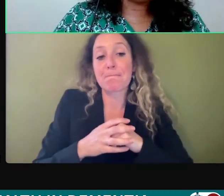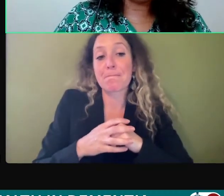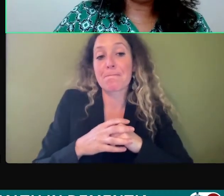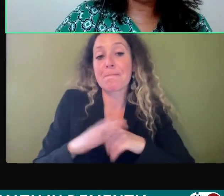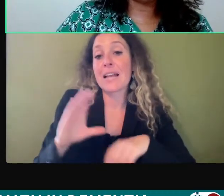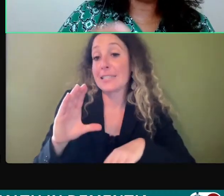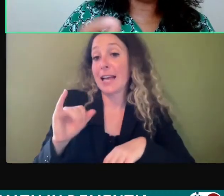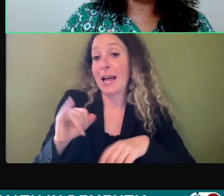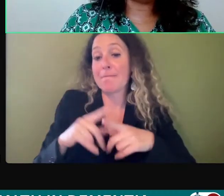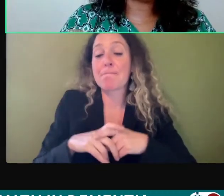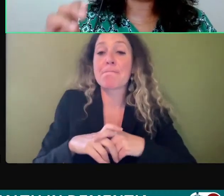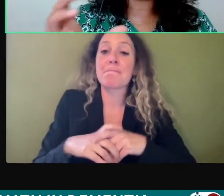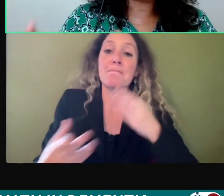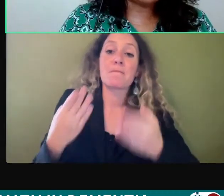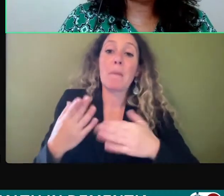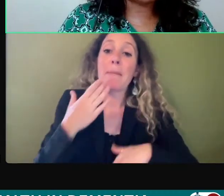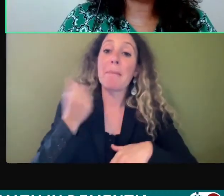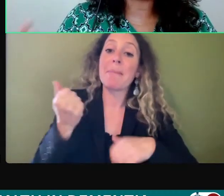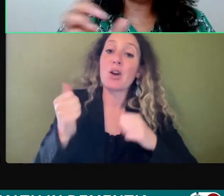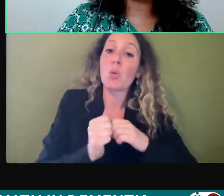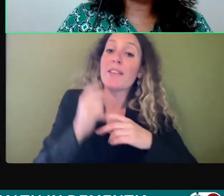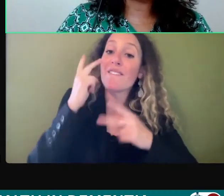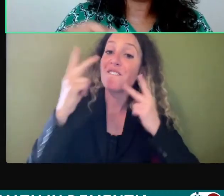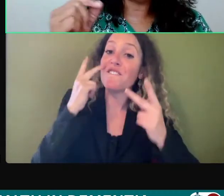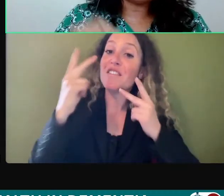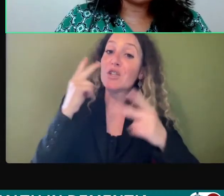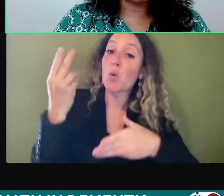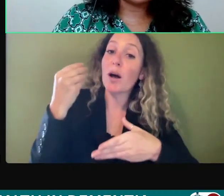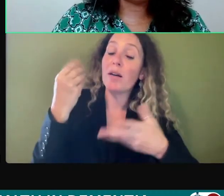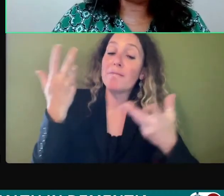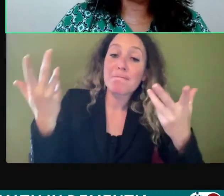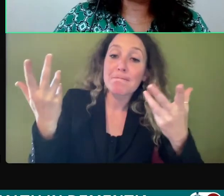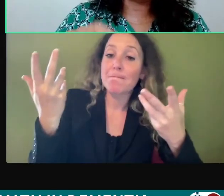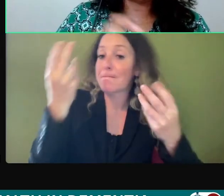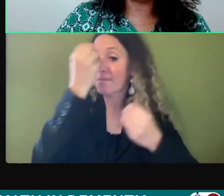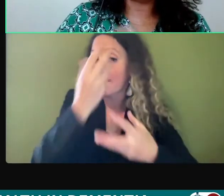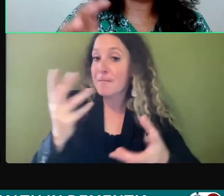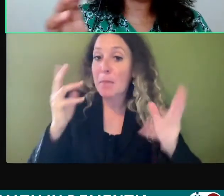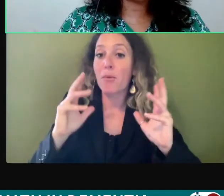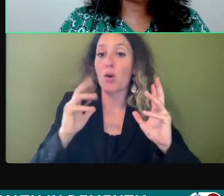may actually do better with some visual input along with auditory input. So sharing pictures